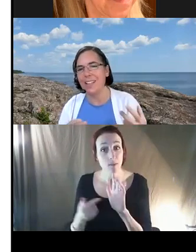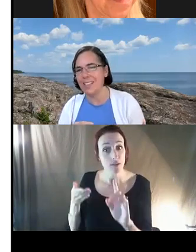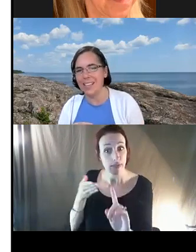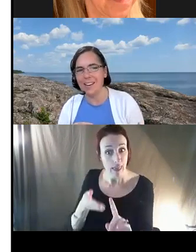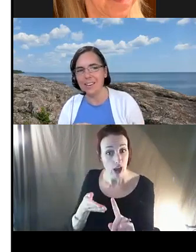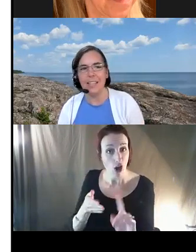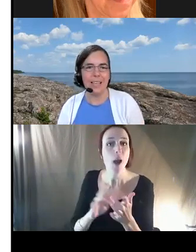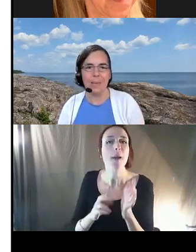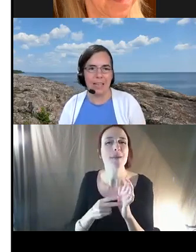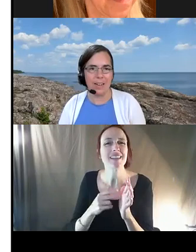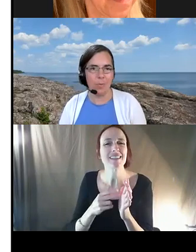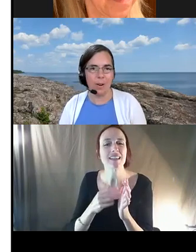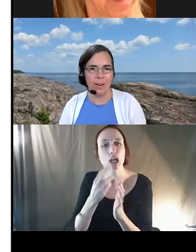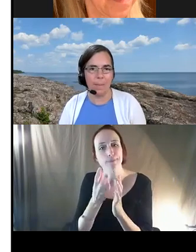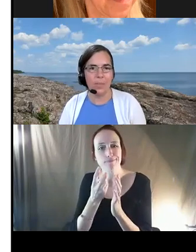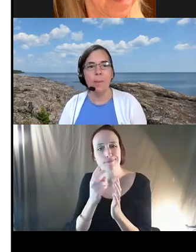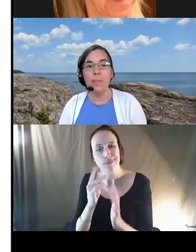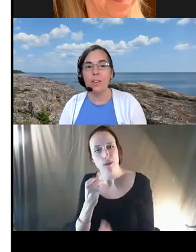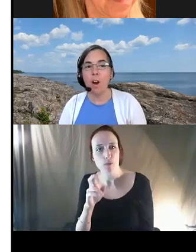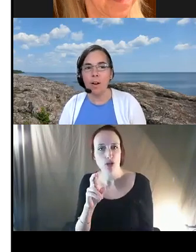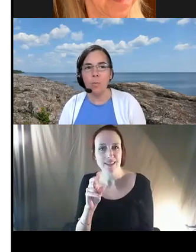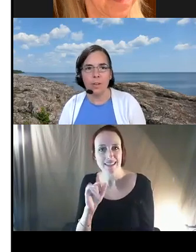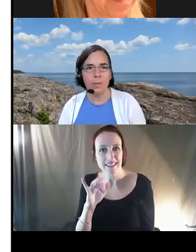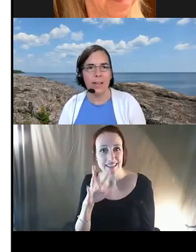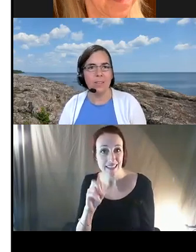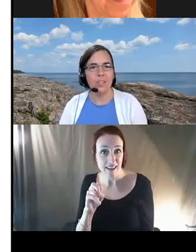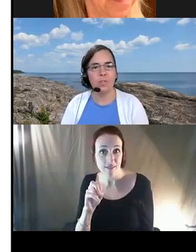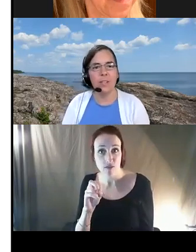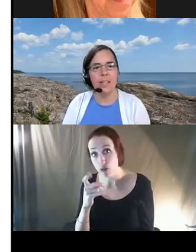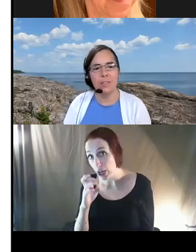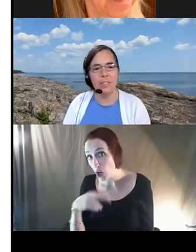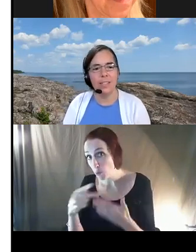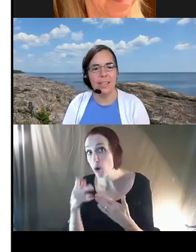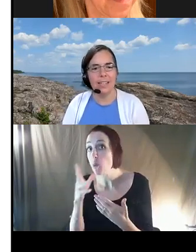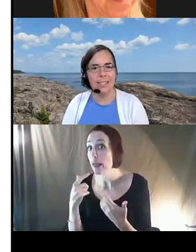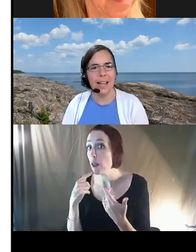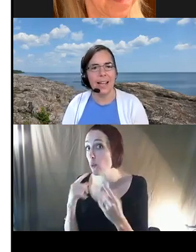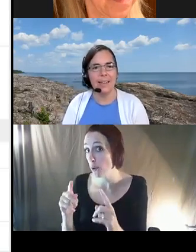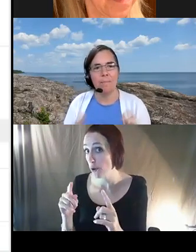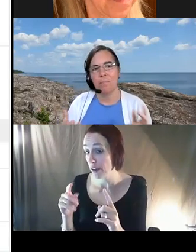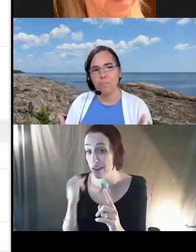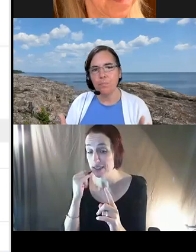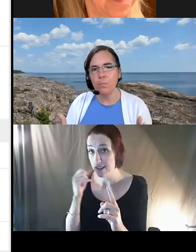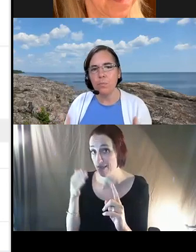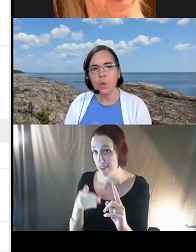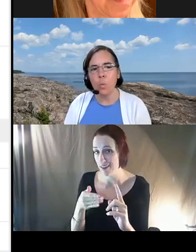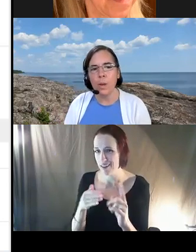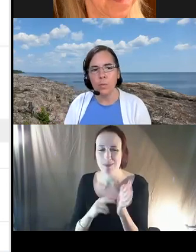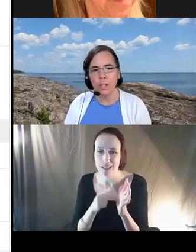If it's not there, it may not work. But there are work-arounds. If Glenda, goes to the next slide, one work